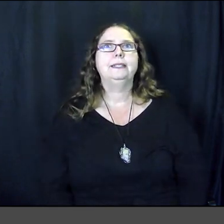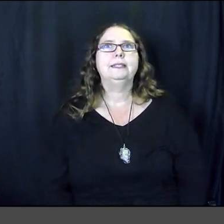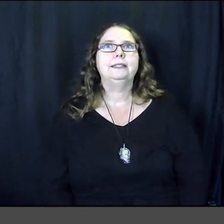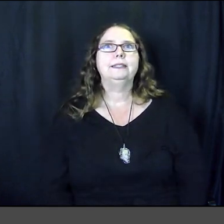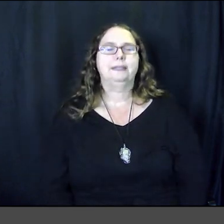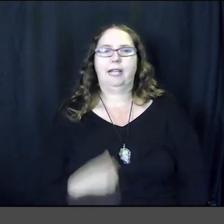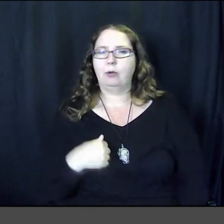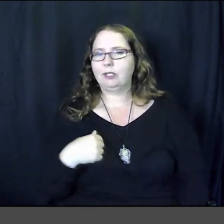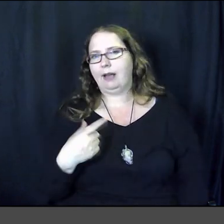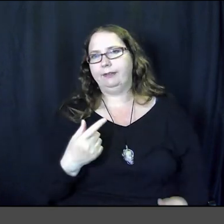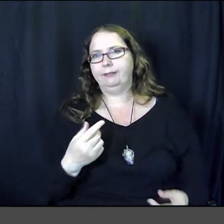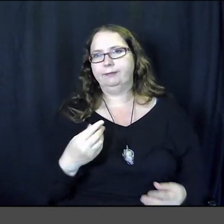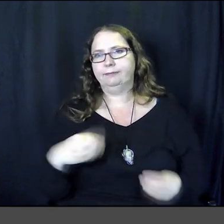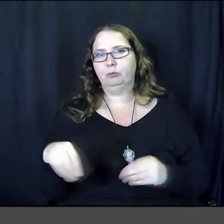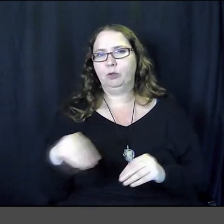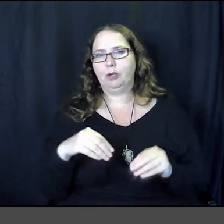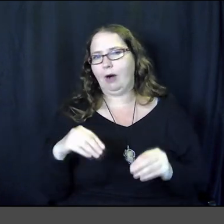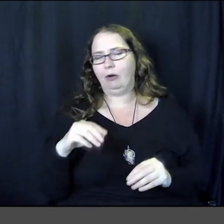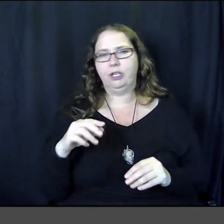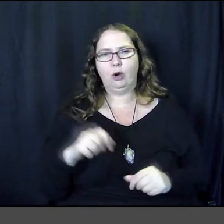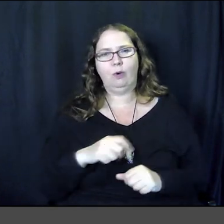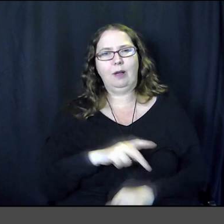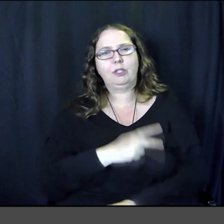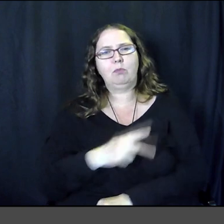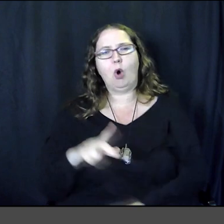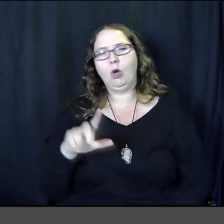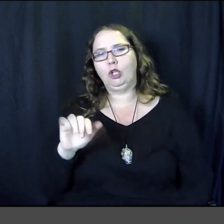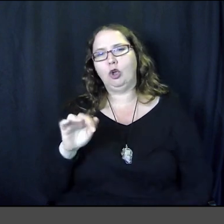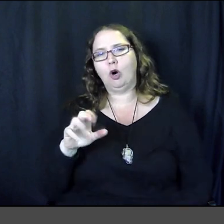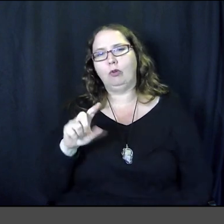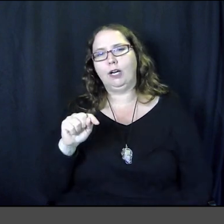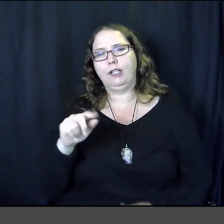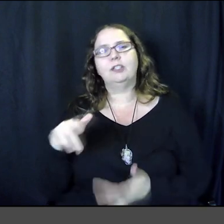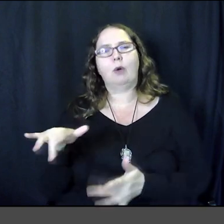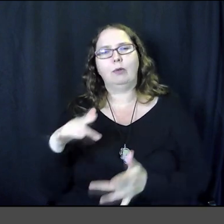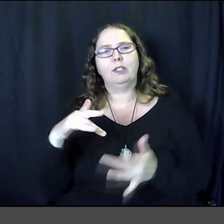SO AT THE STATE, I SAID I SAID BY THE POWER, BY THE POWERS VESTED IN ME